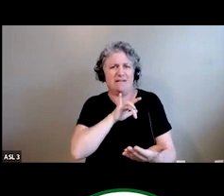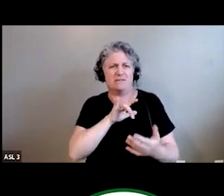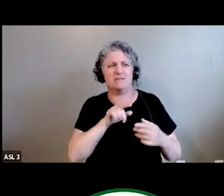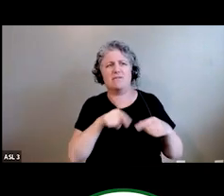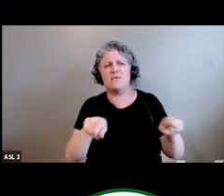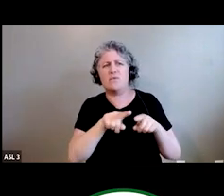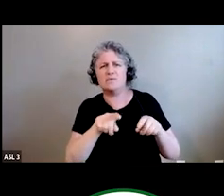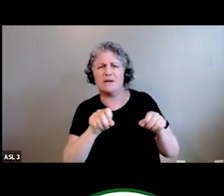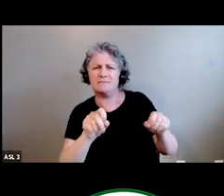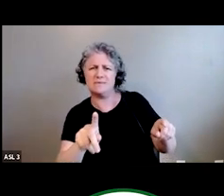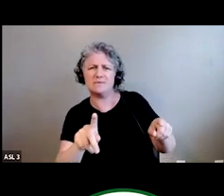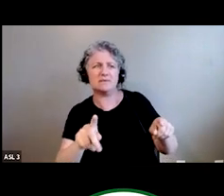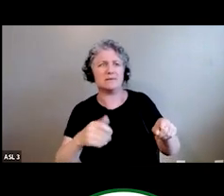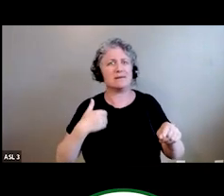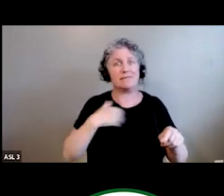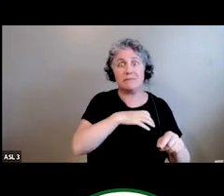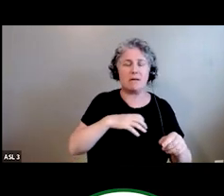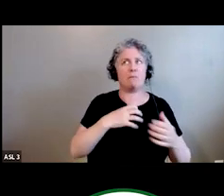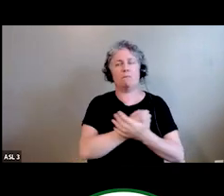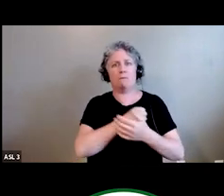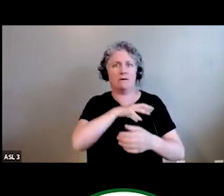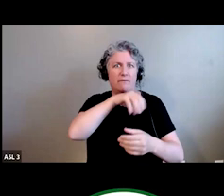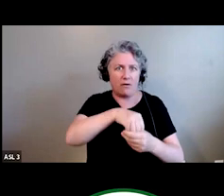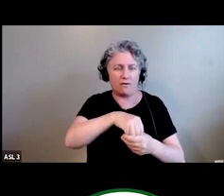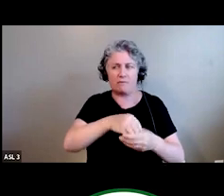and, and really getting involved in at every opportunity like that.